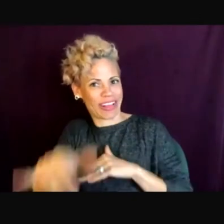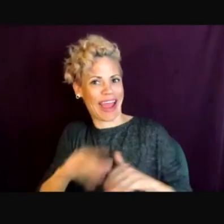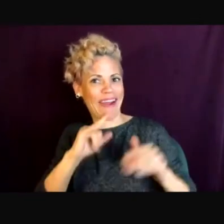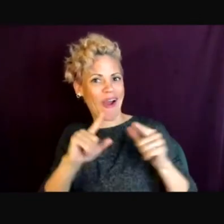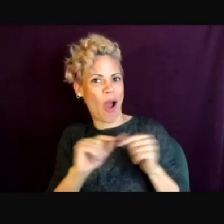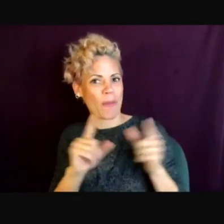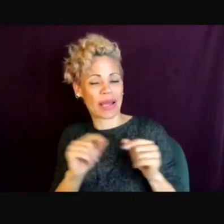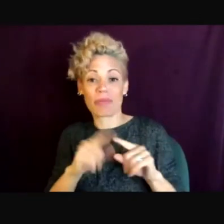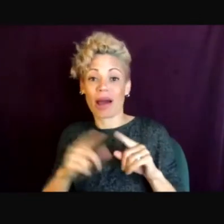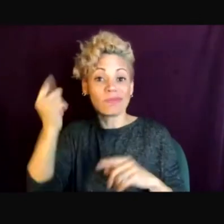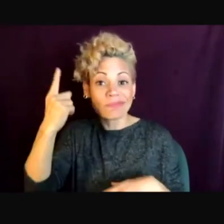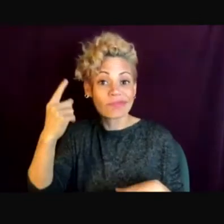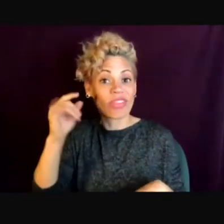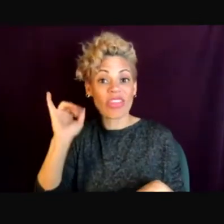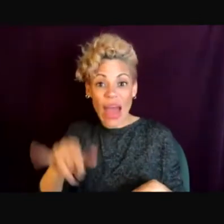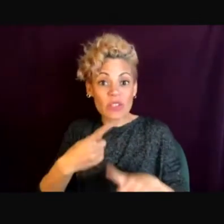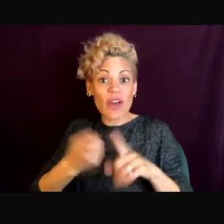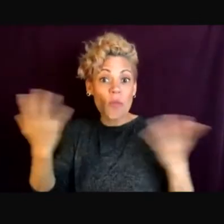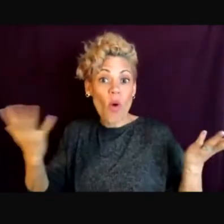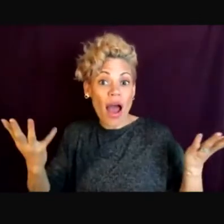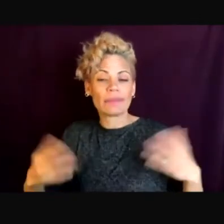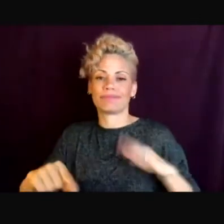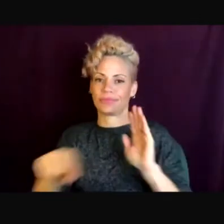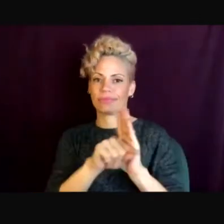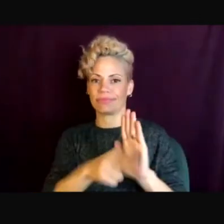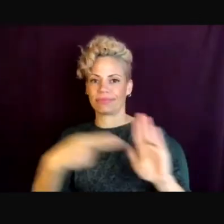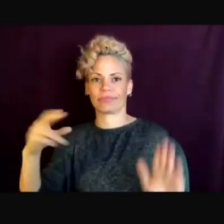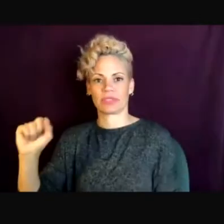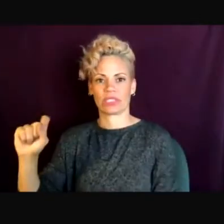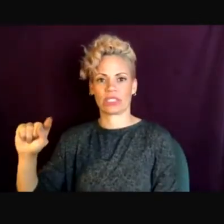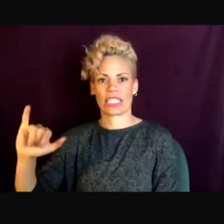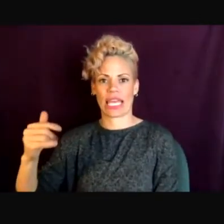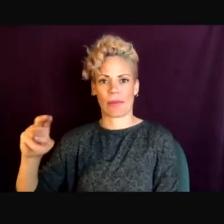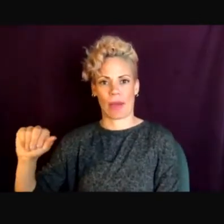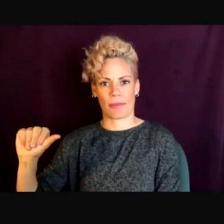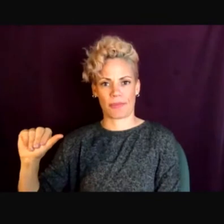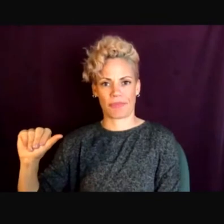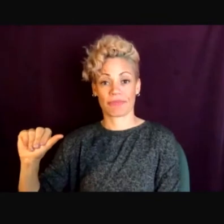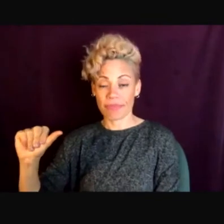So when I got elected, I decided that I wanted to get involved in doing things